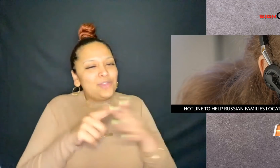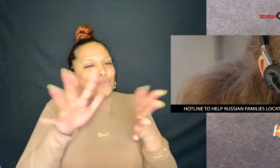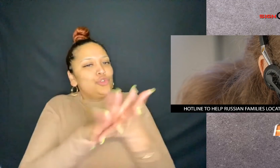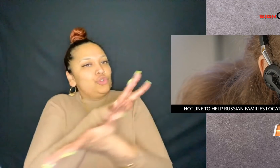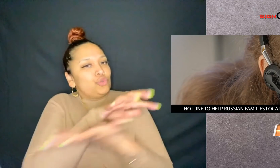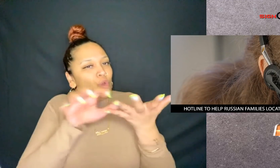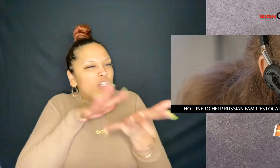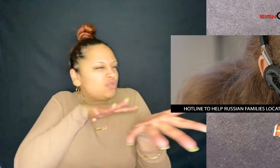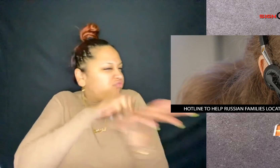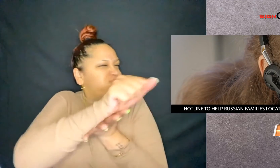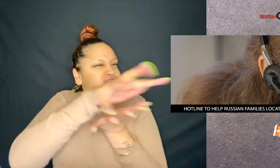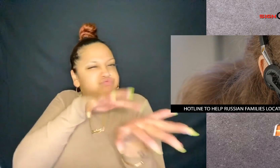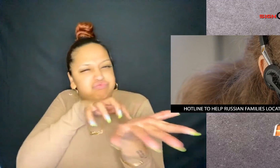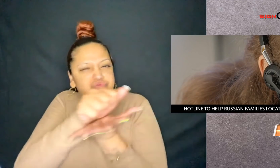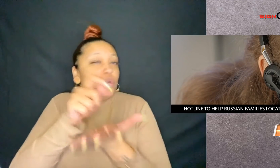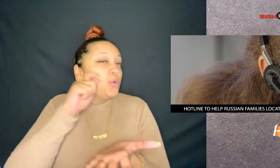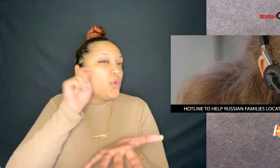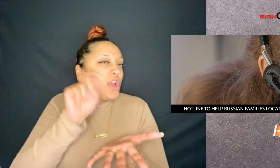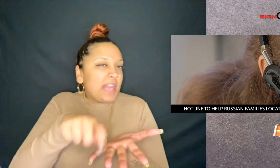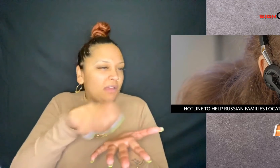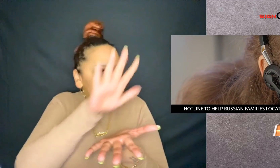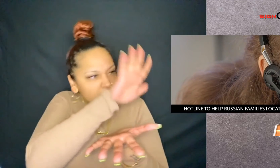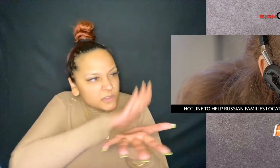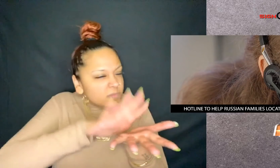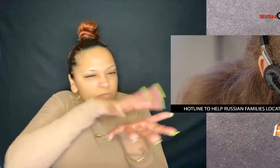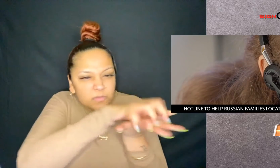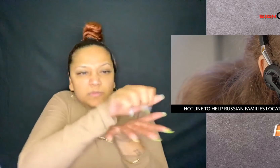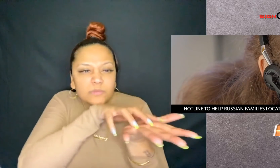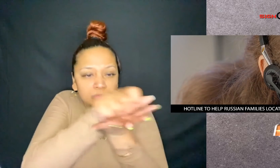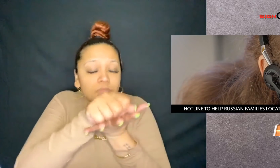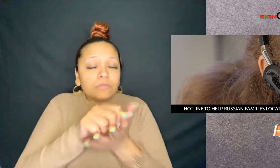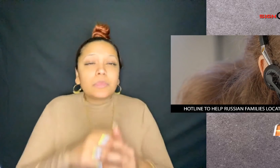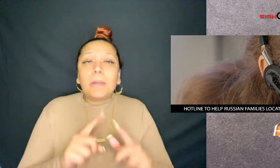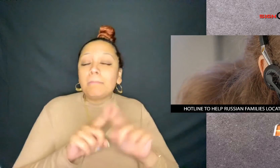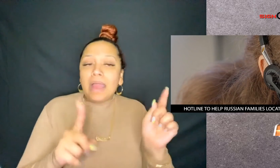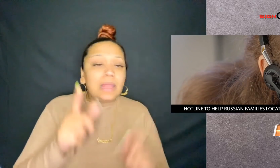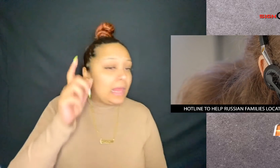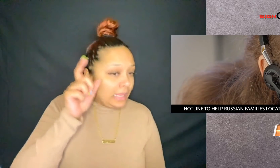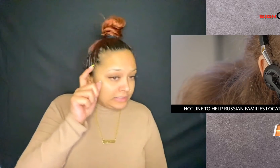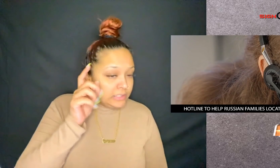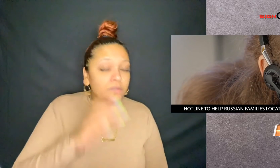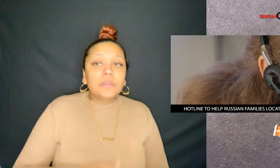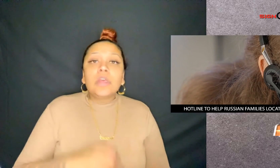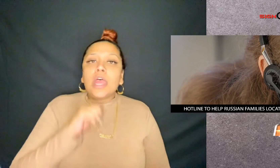the US ambassador to the United States says it is clear Putin has a plan to destroy and